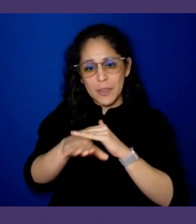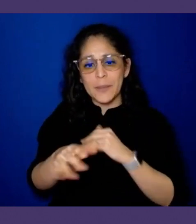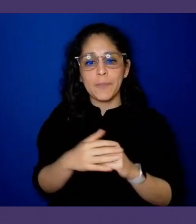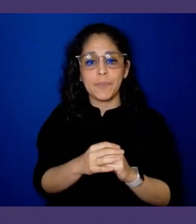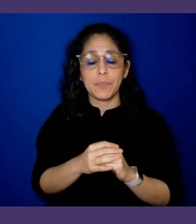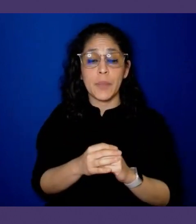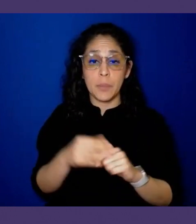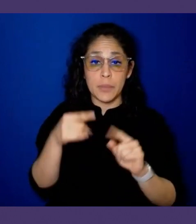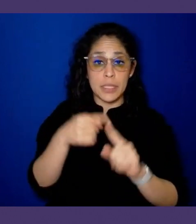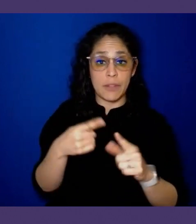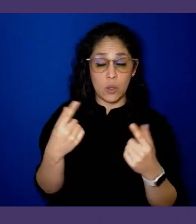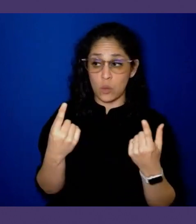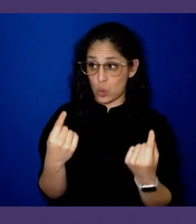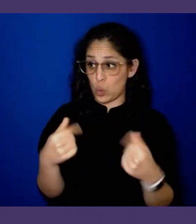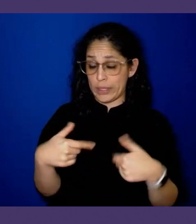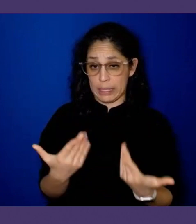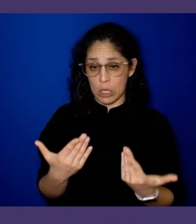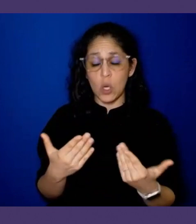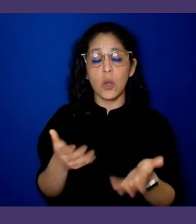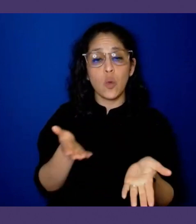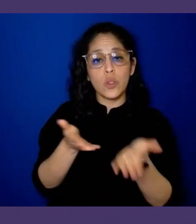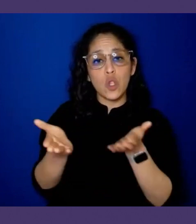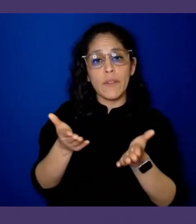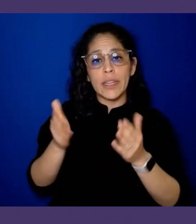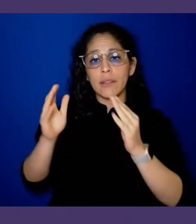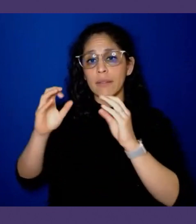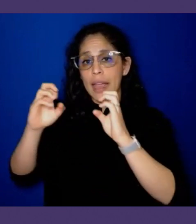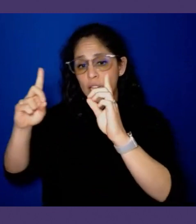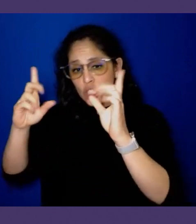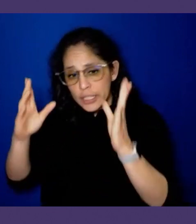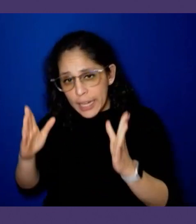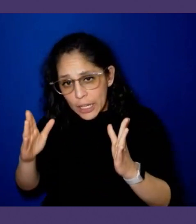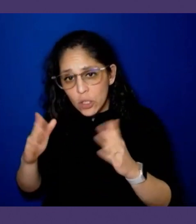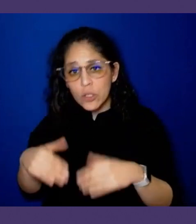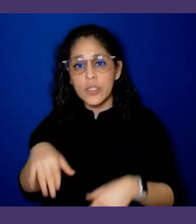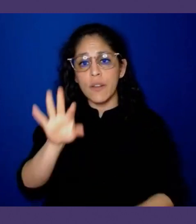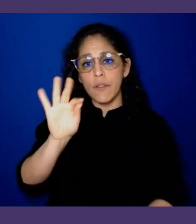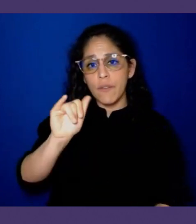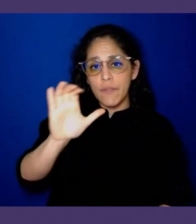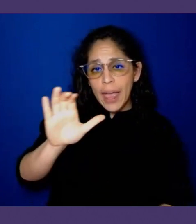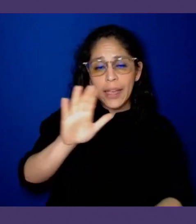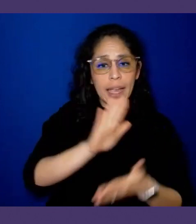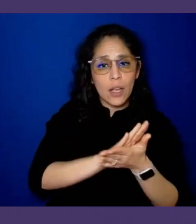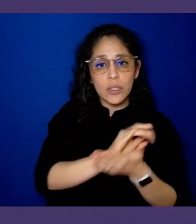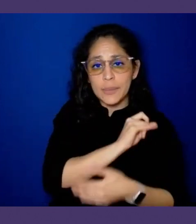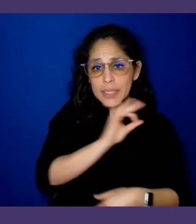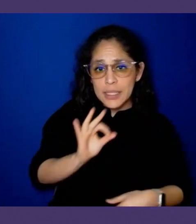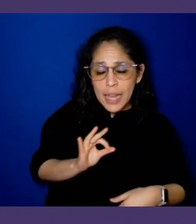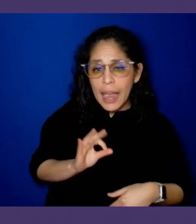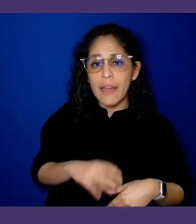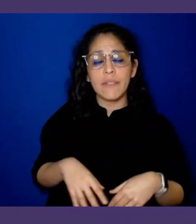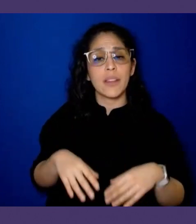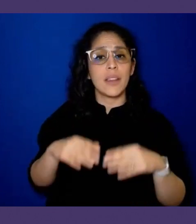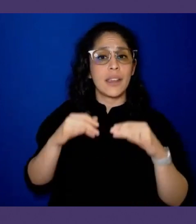we are serving educators, faculty, academic staff, instructional designers, etc.,